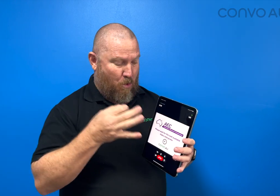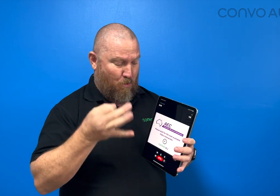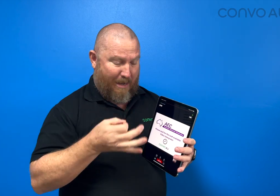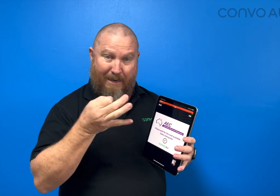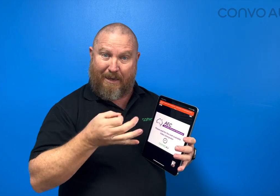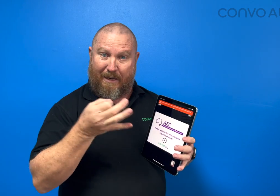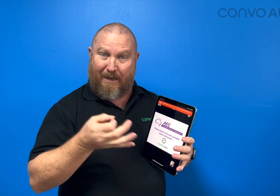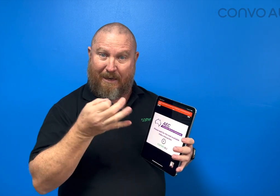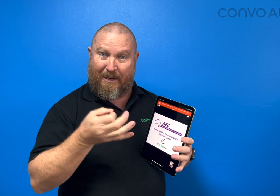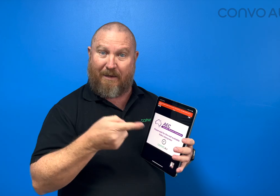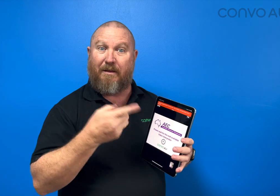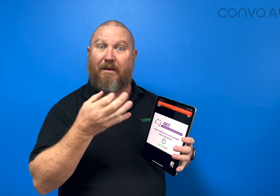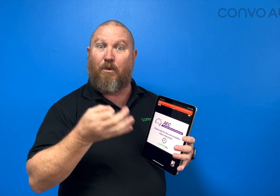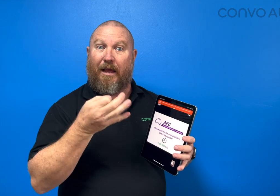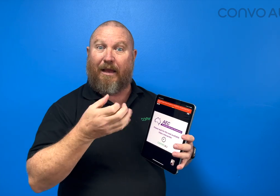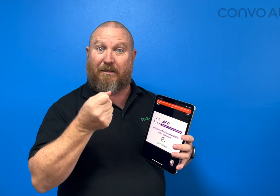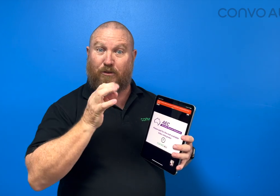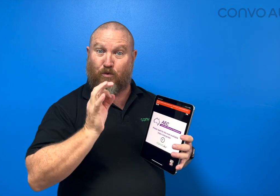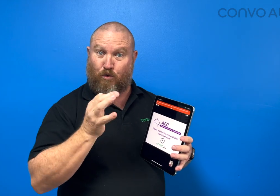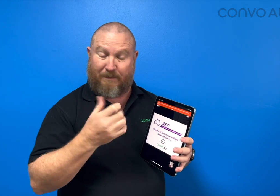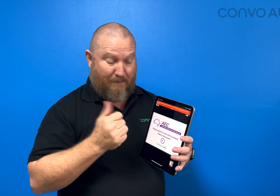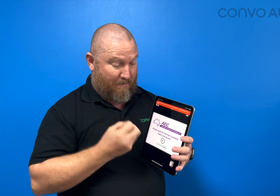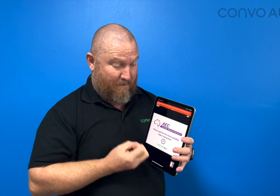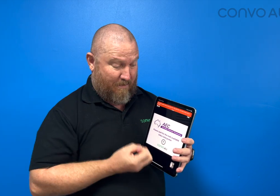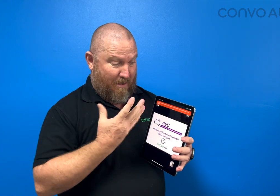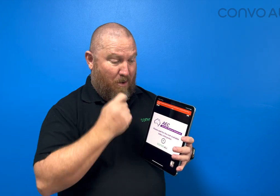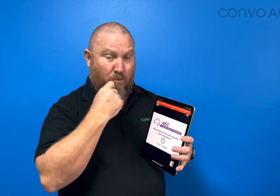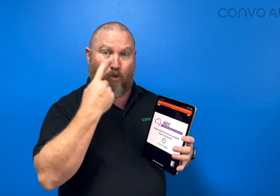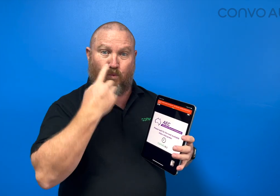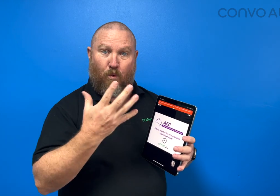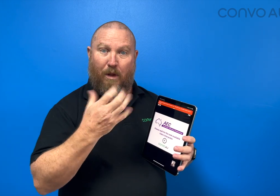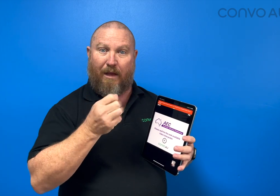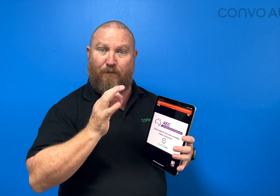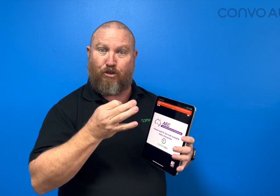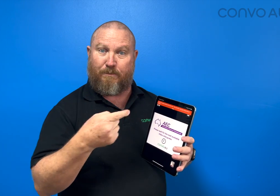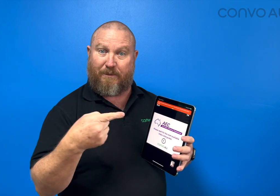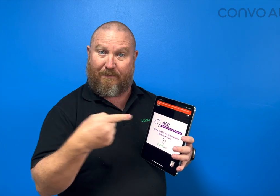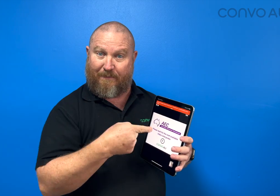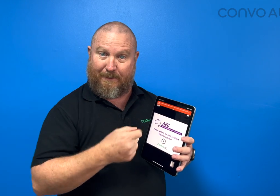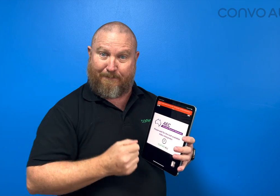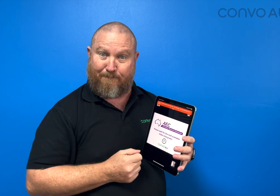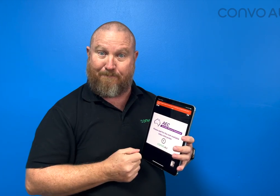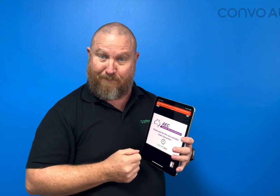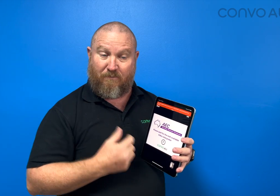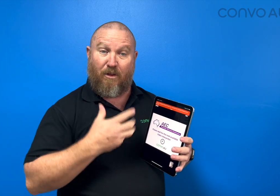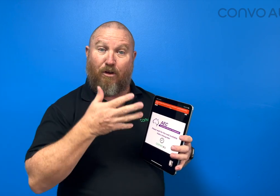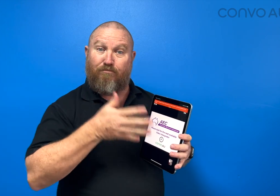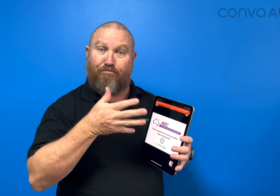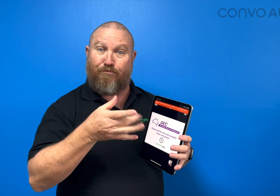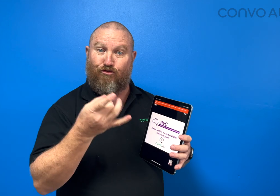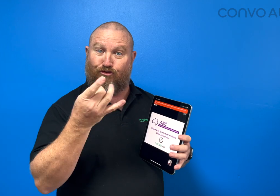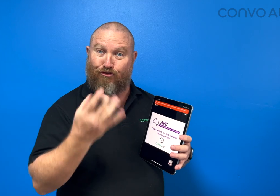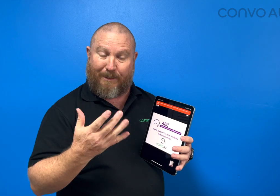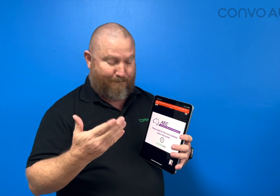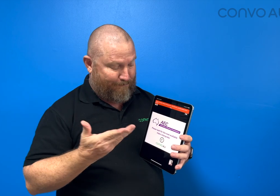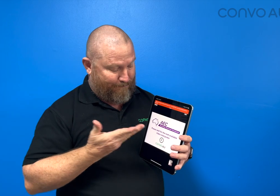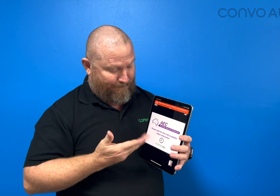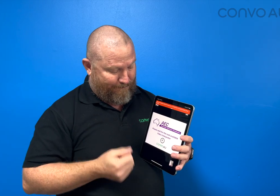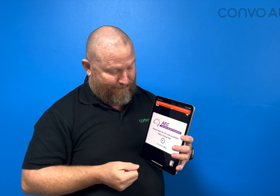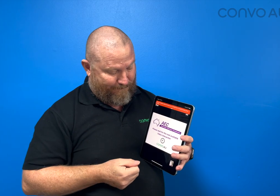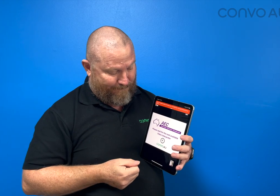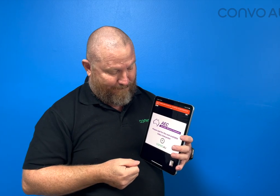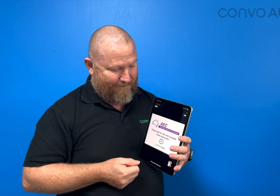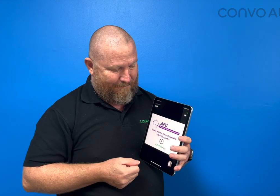booth to cast your vote. You could also go to AEC’s website and access Convo Australia’s interpreters.